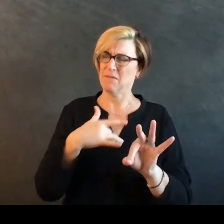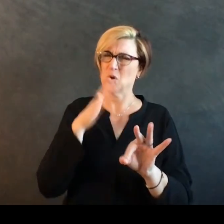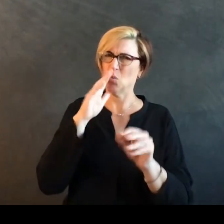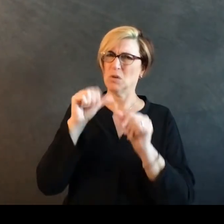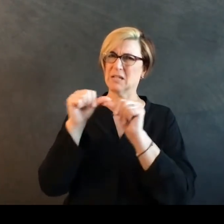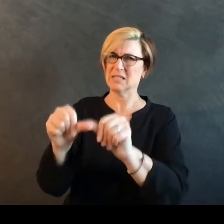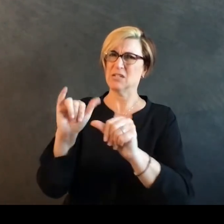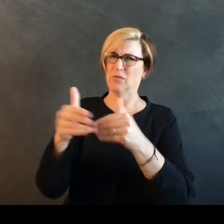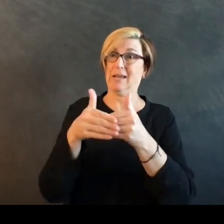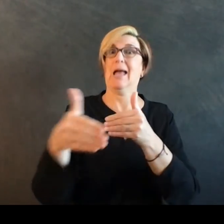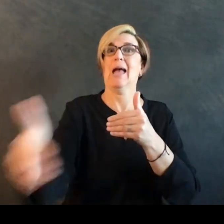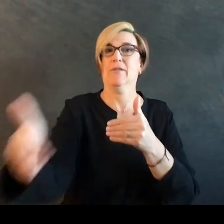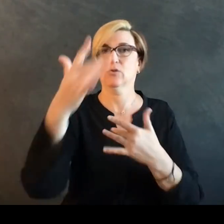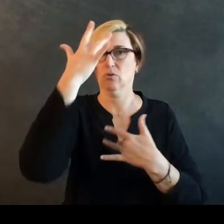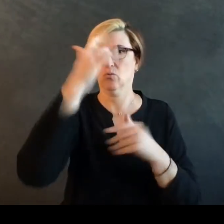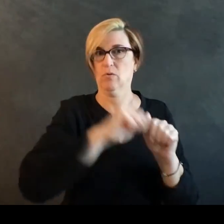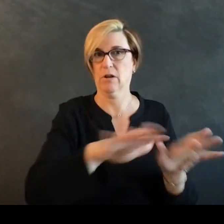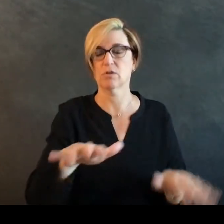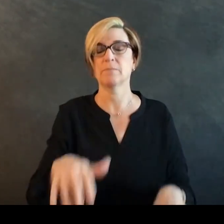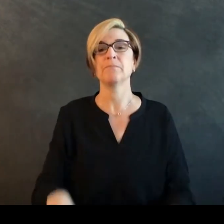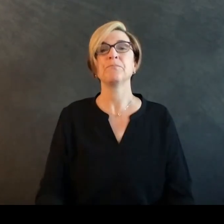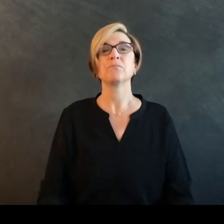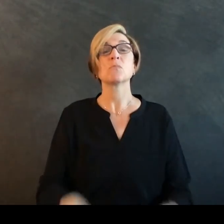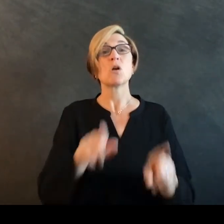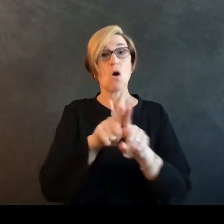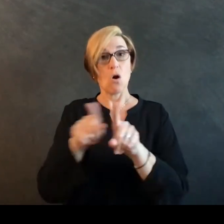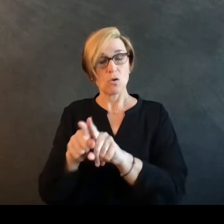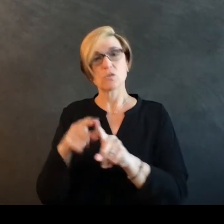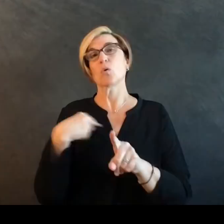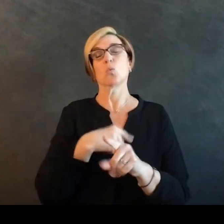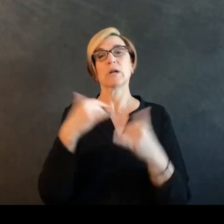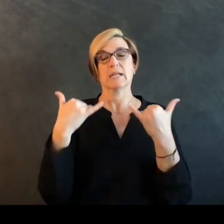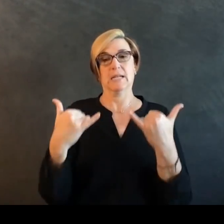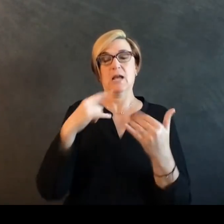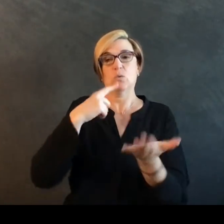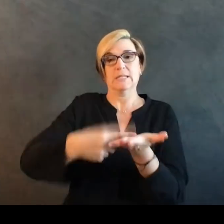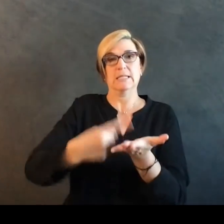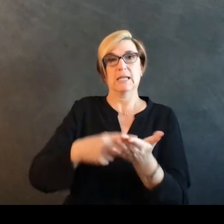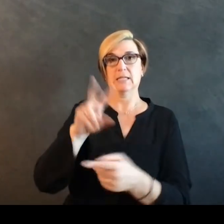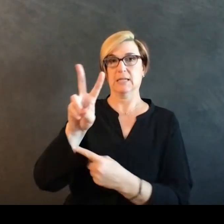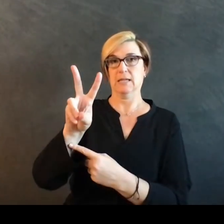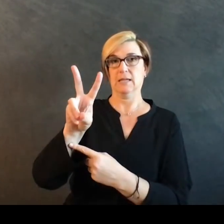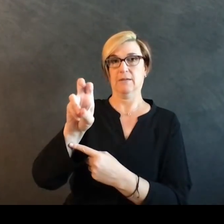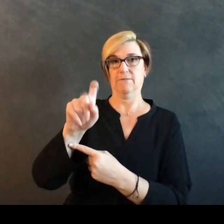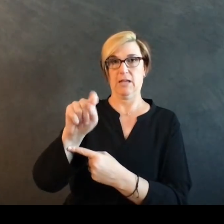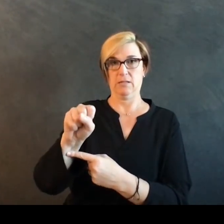provide relief to our great veterans we take very good care of our veterans at